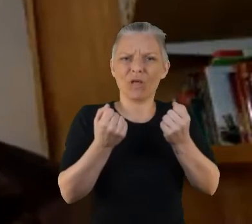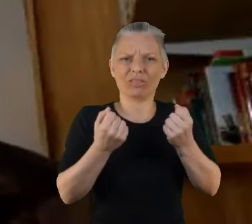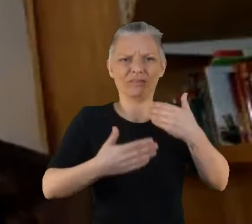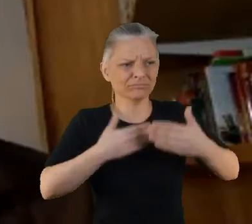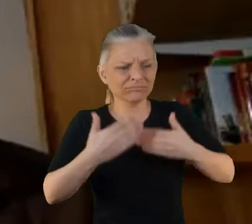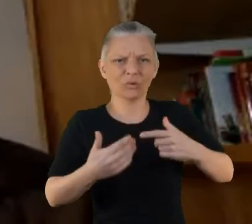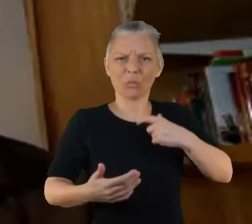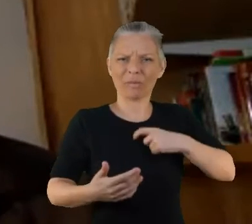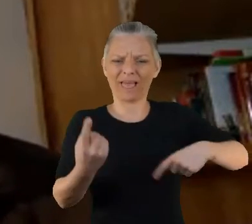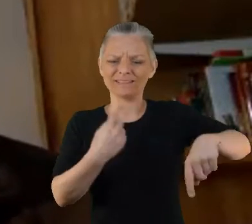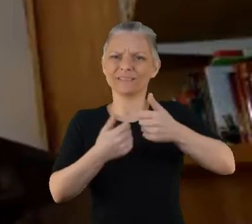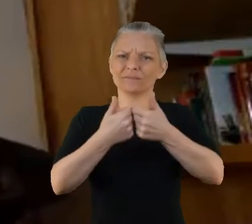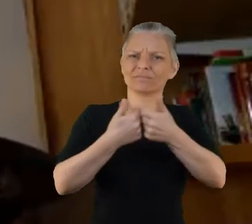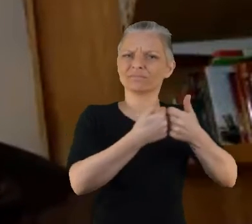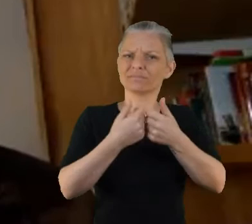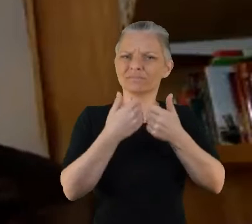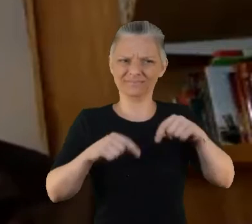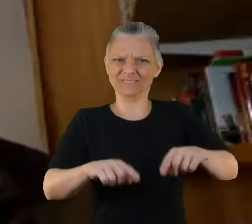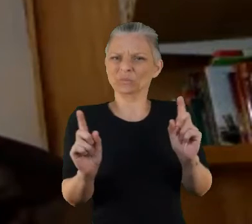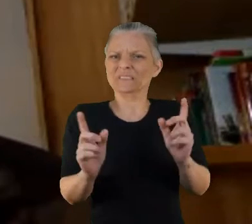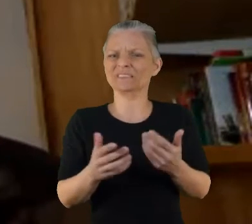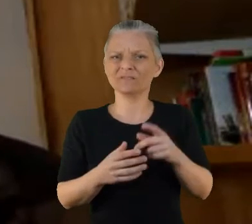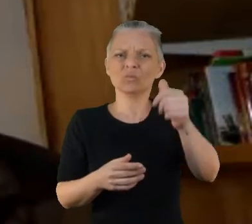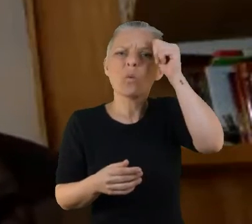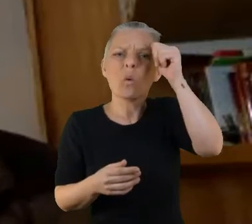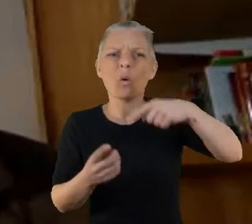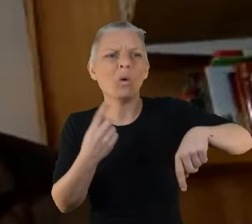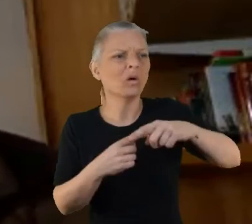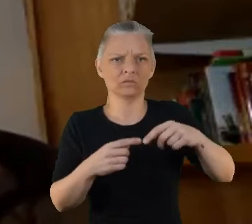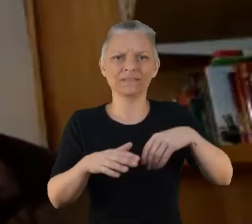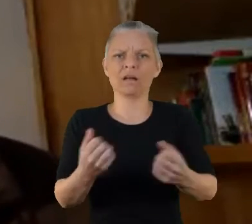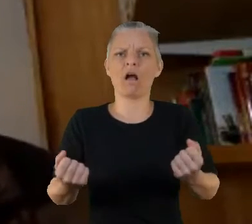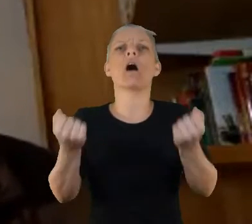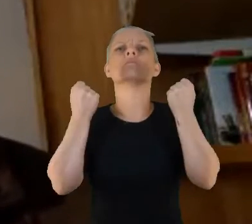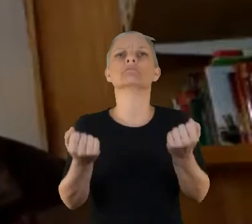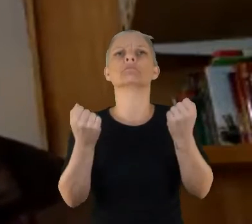the strength of common humanity and what peer support is about. You know, whilst they’re in